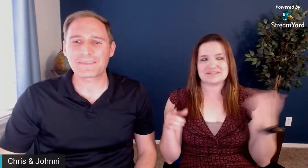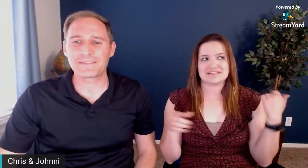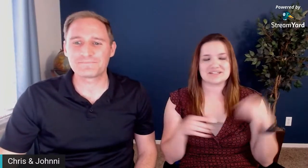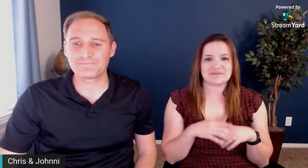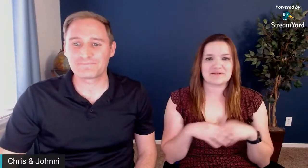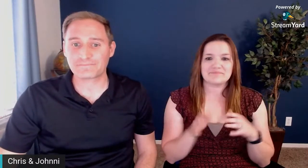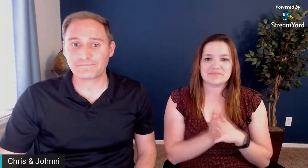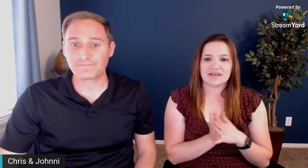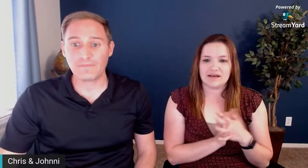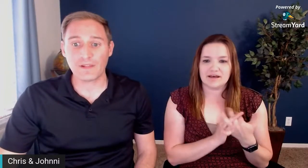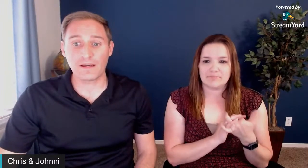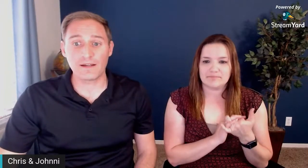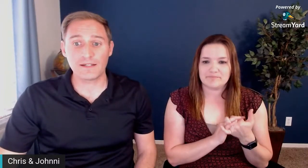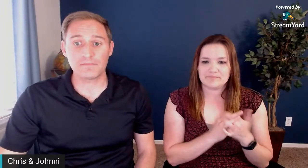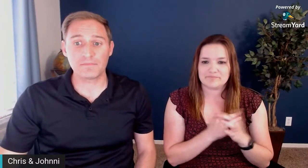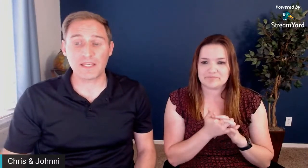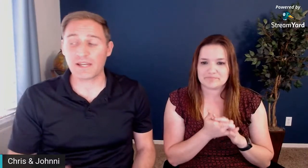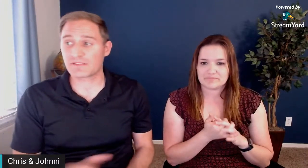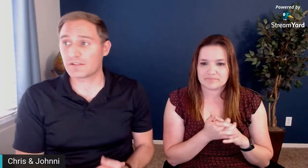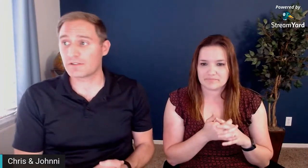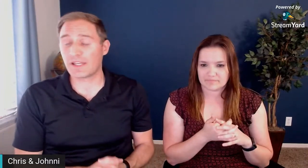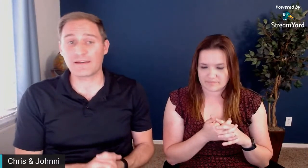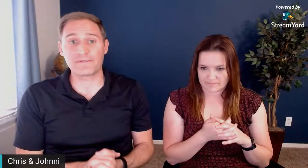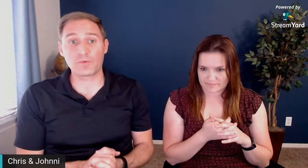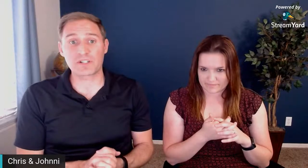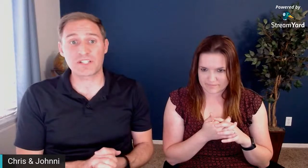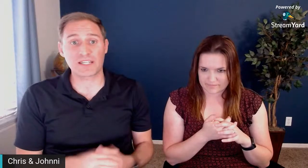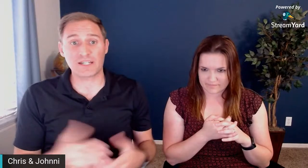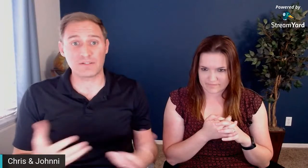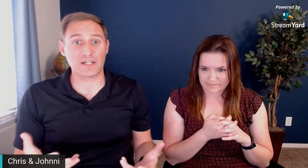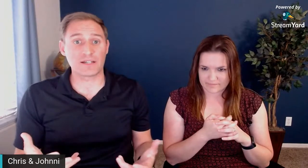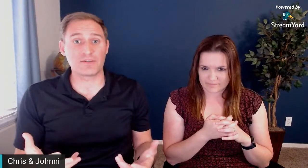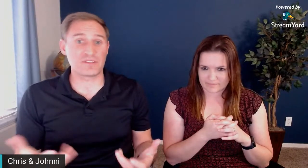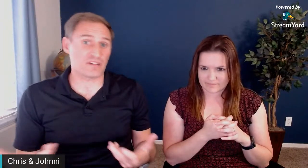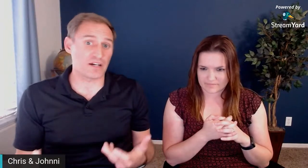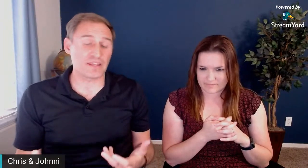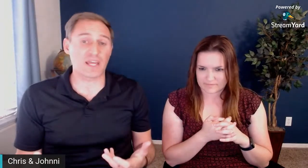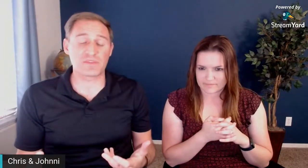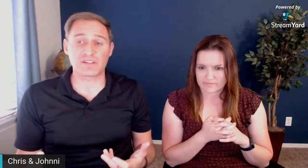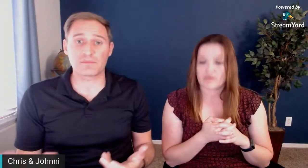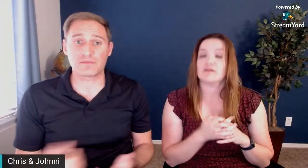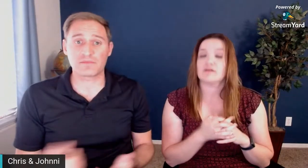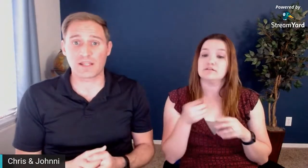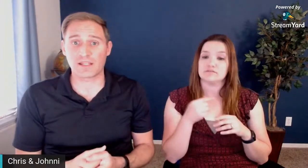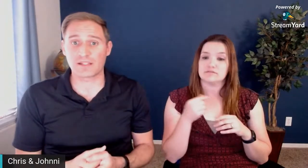one's getting tripped out um um but yeah so yeah if you want to check it out uh it's on amazon and